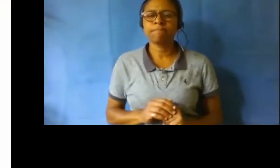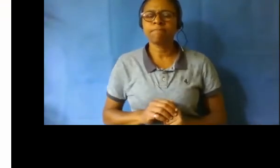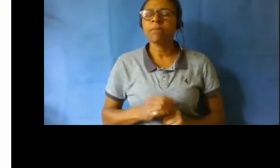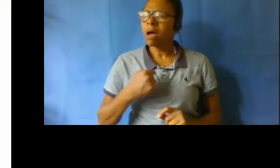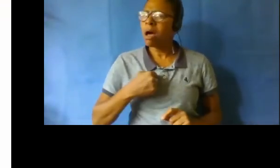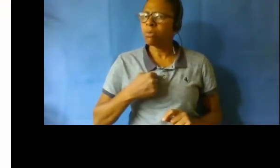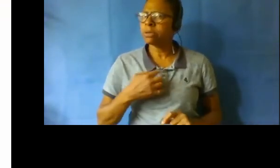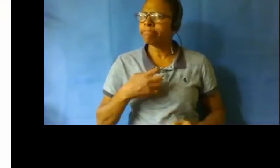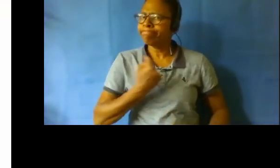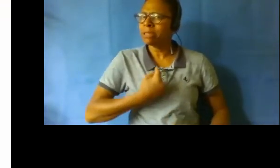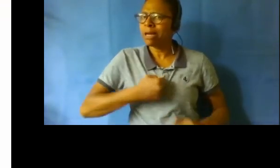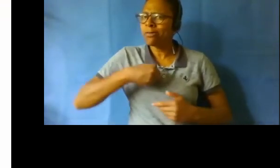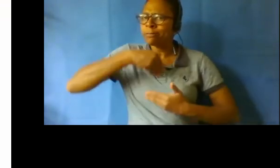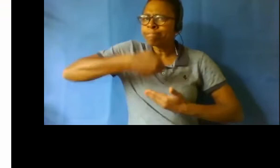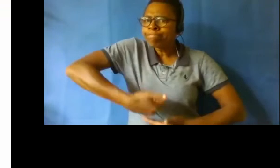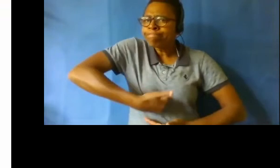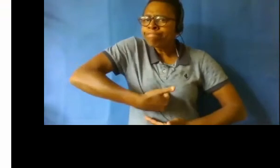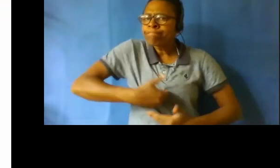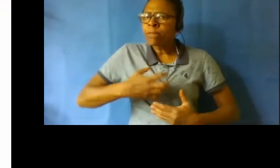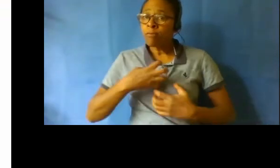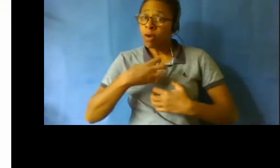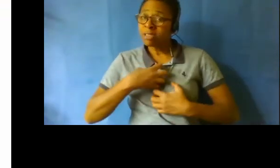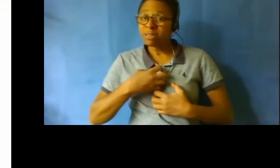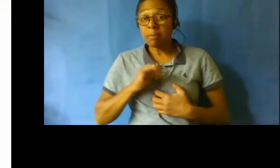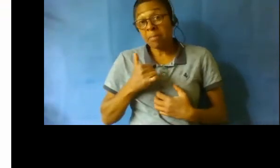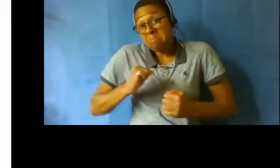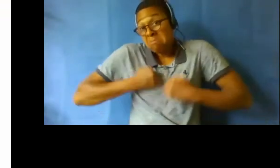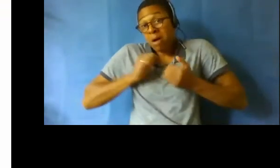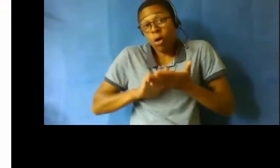guess as an inherent cultural thing I don't like taking tablets and was scared